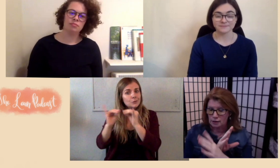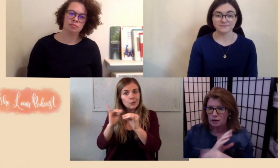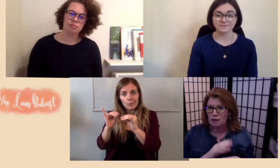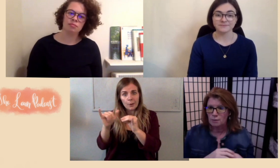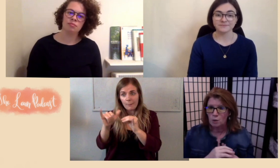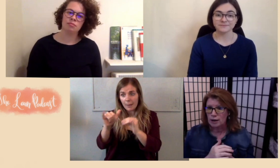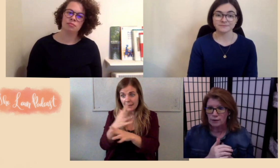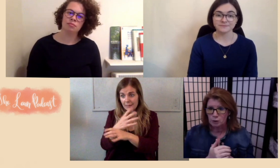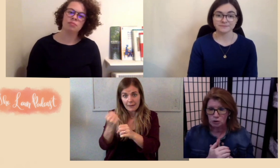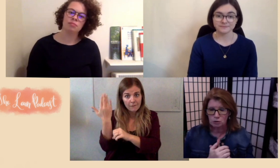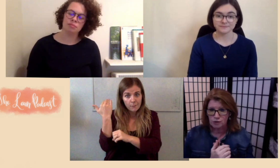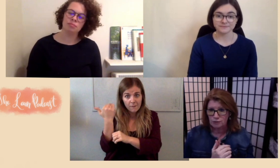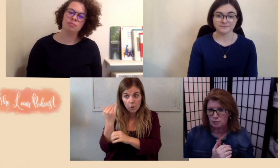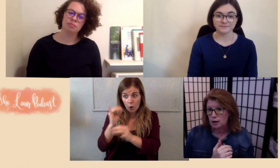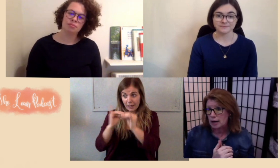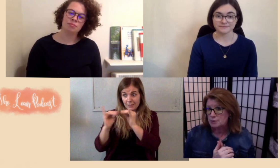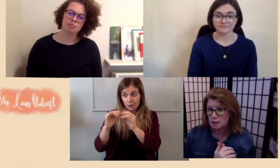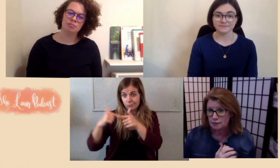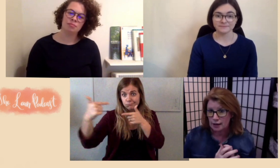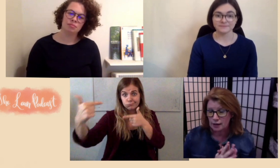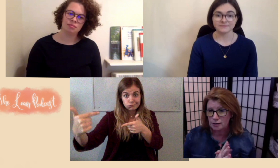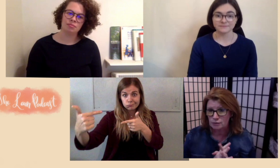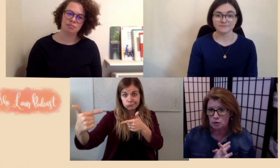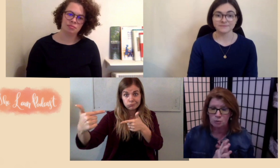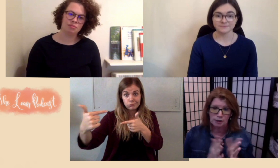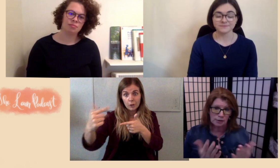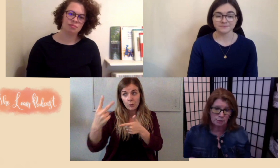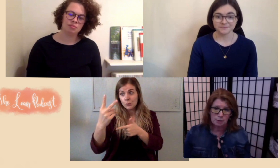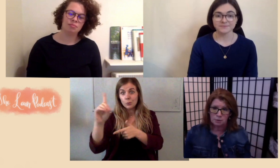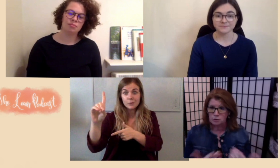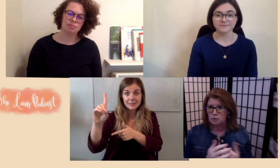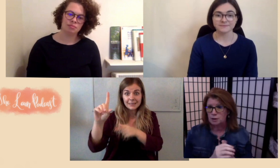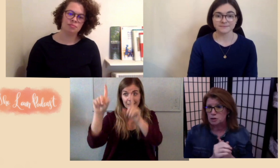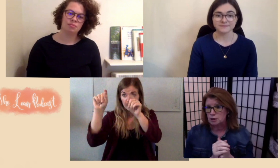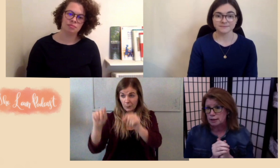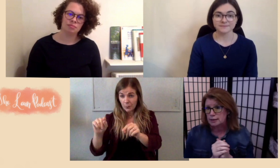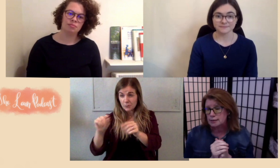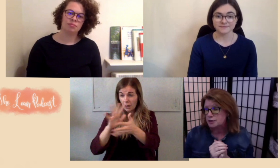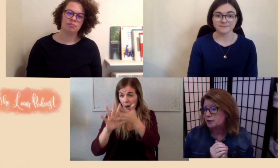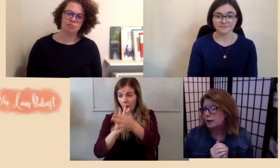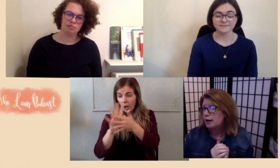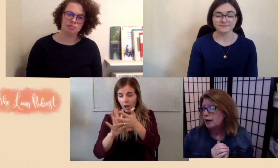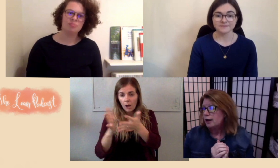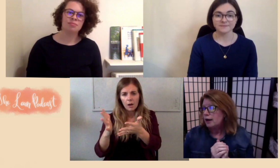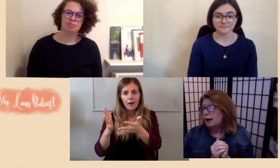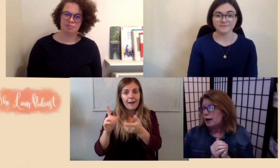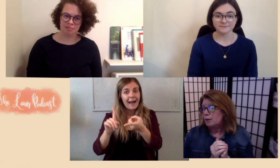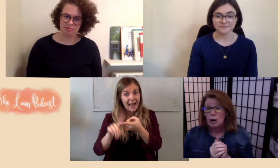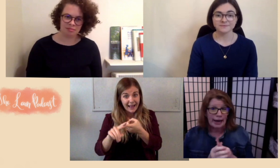seeing people two dimensionally, et cetera, and having to attend to the family and such